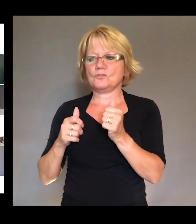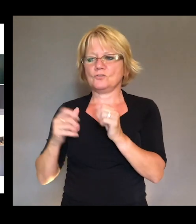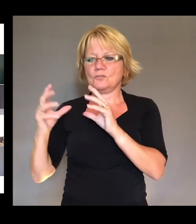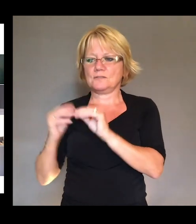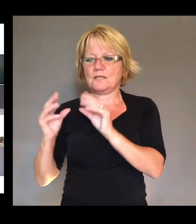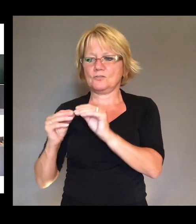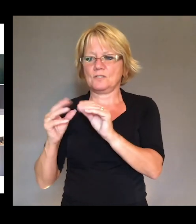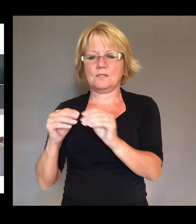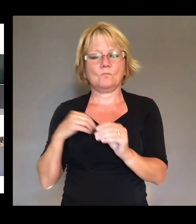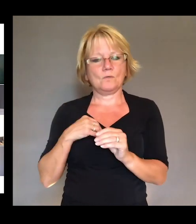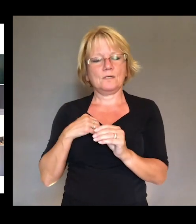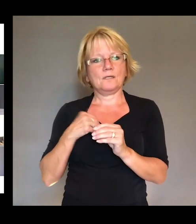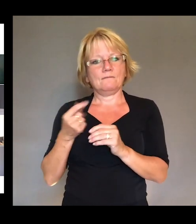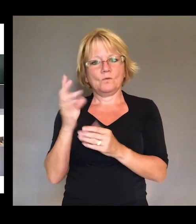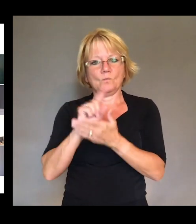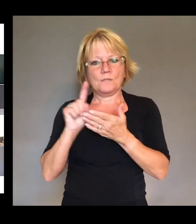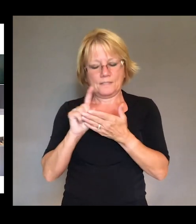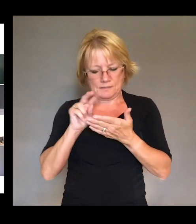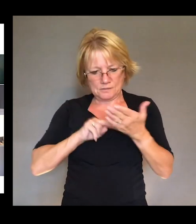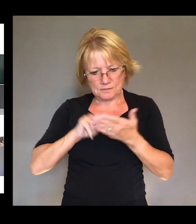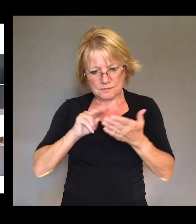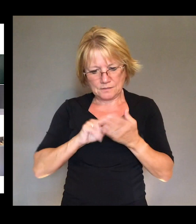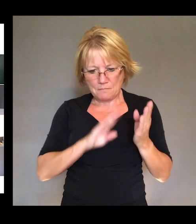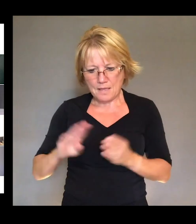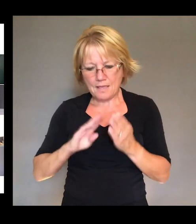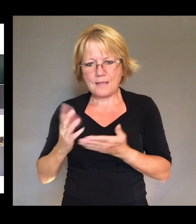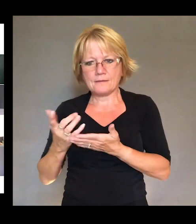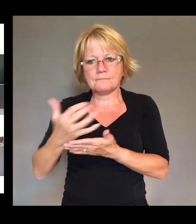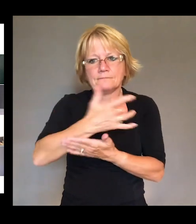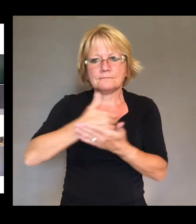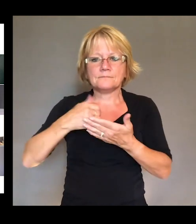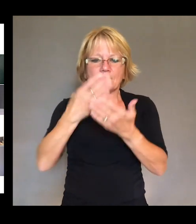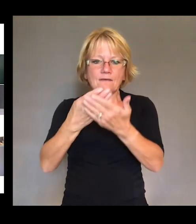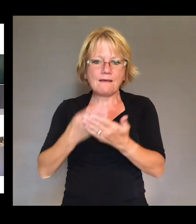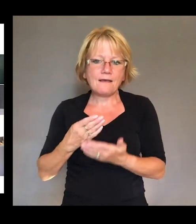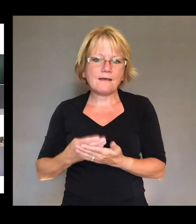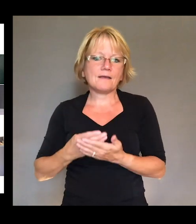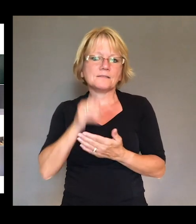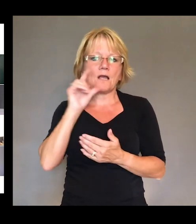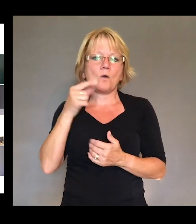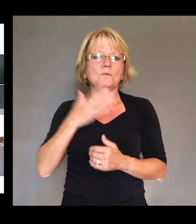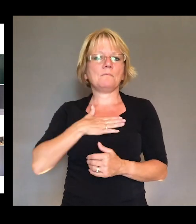You know, we usually take a few weeks before we record. And we really it's not just our opinions, it's a lot of facts.